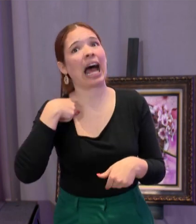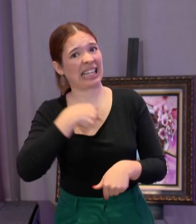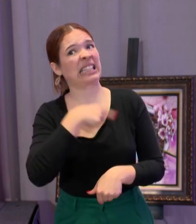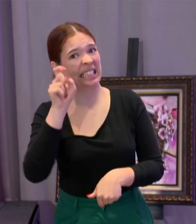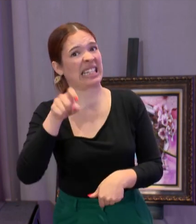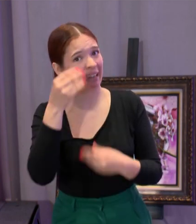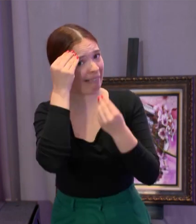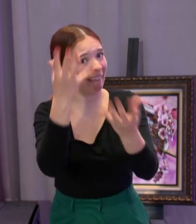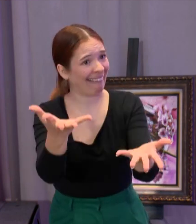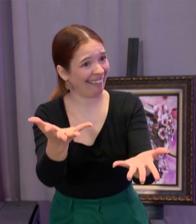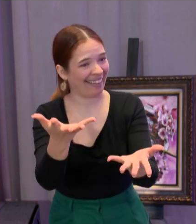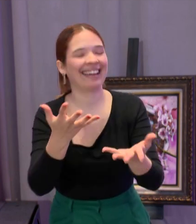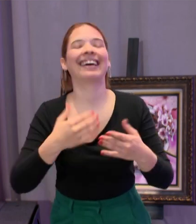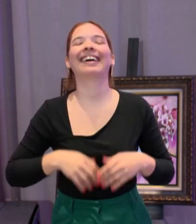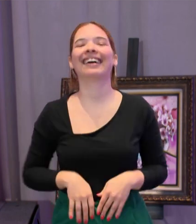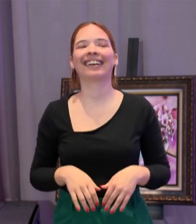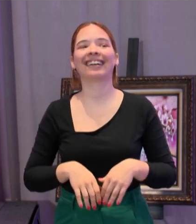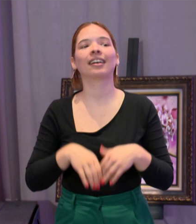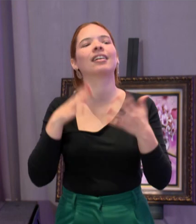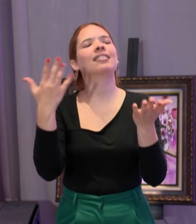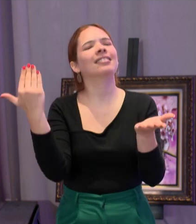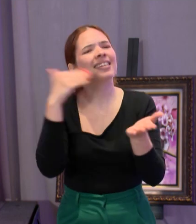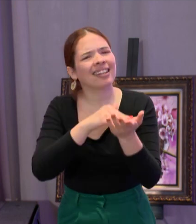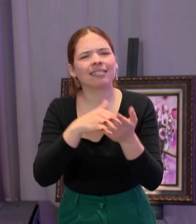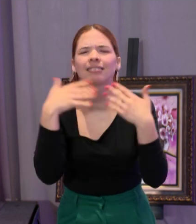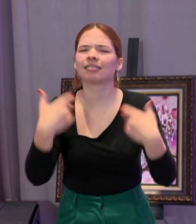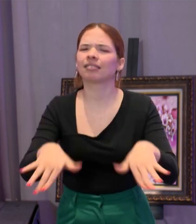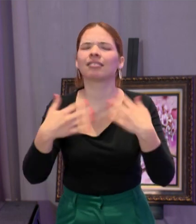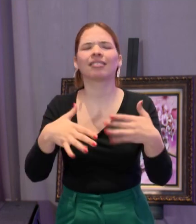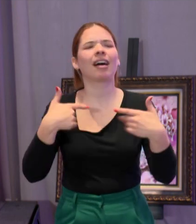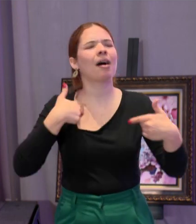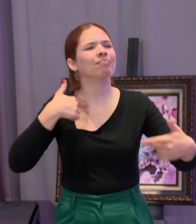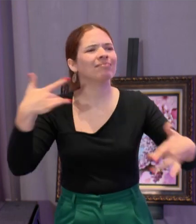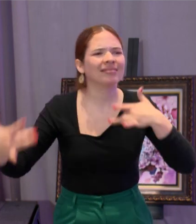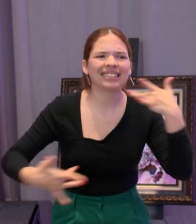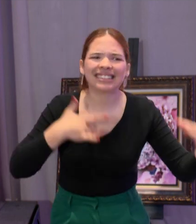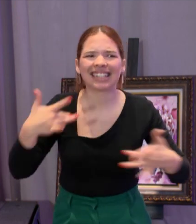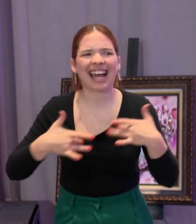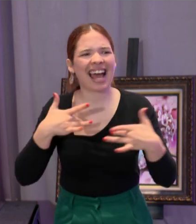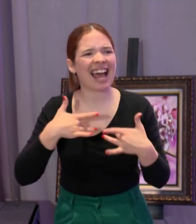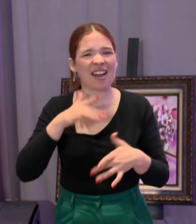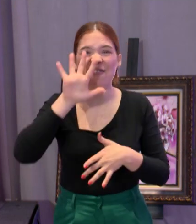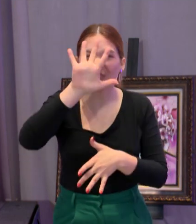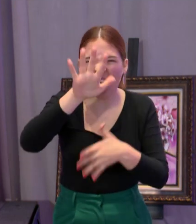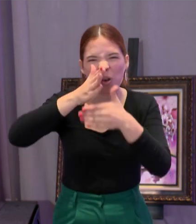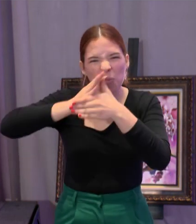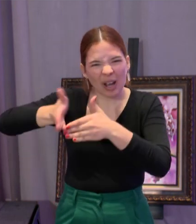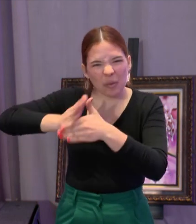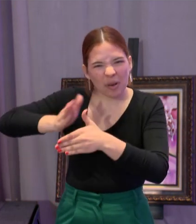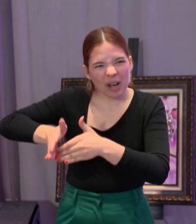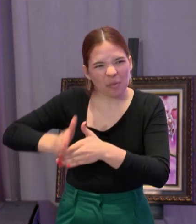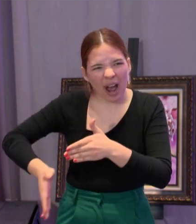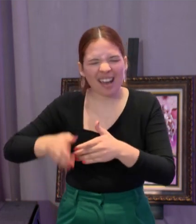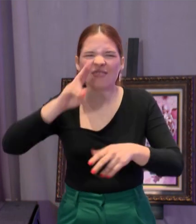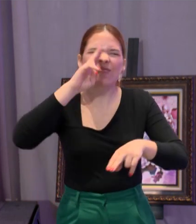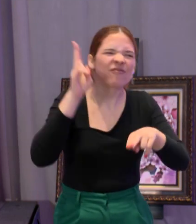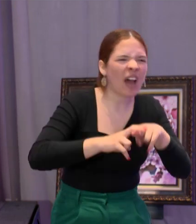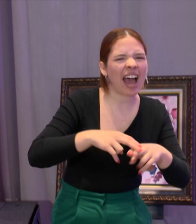BUT AGAIN, WE'RE REALLY EXCITED ABOUT THIS. IT WILL EXTEND FIVE WEEKENDS OF FOOD, FUN AND CULTURE, MORE FUN THINGS TO SEE IN WASHINGTON, NO